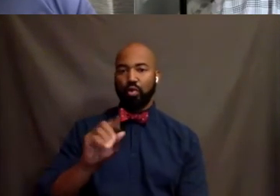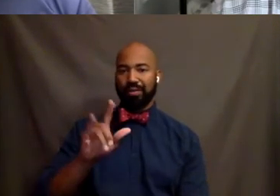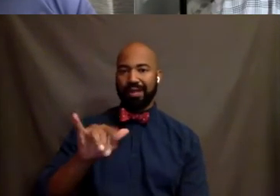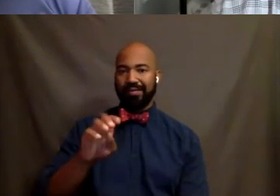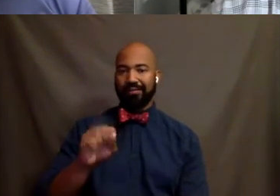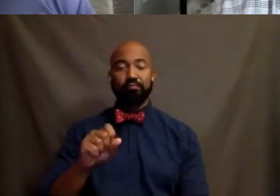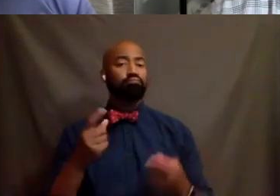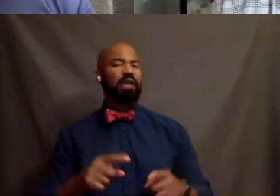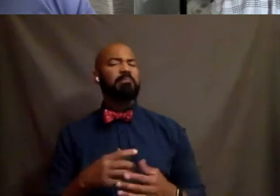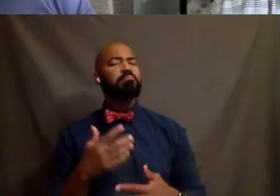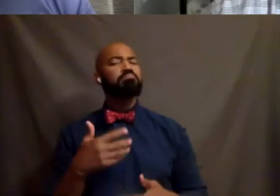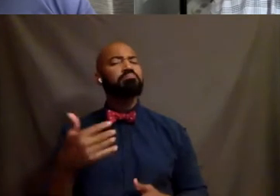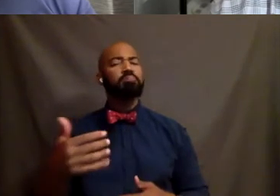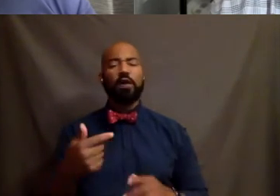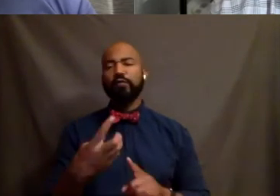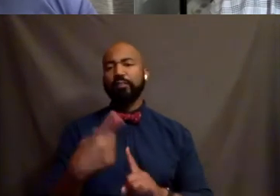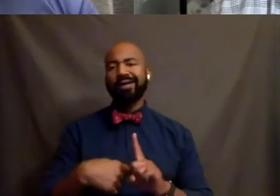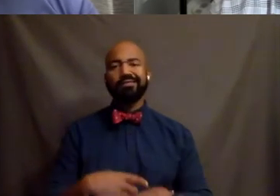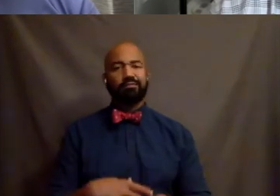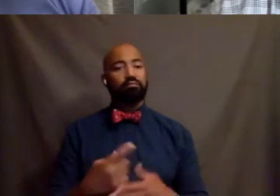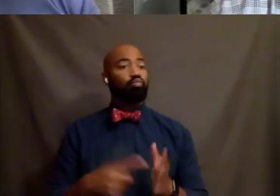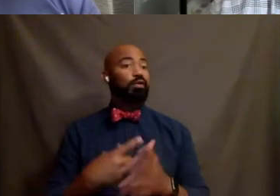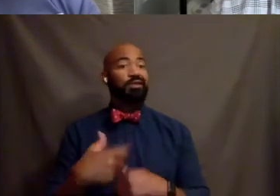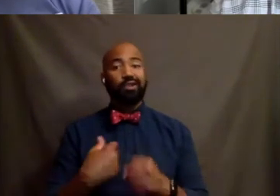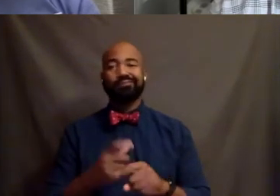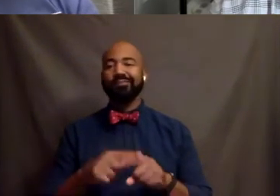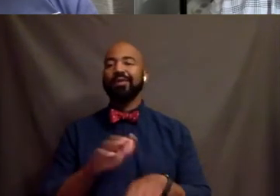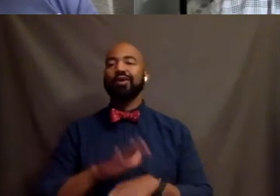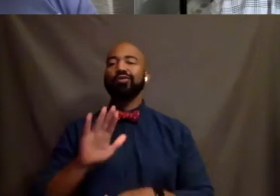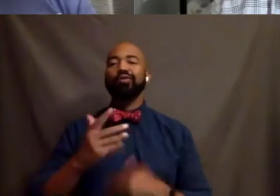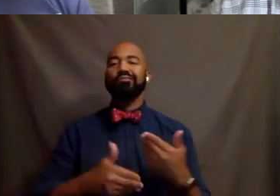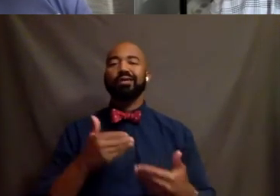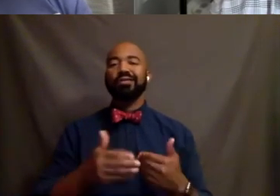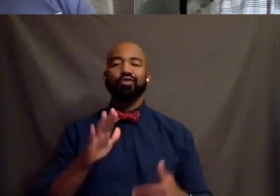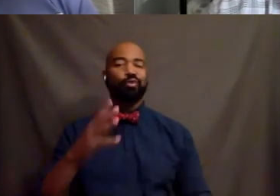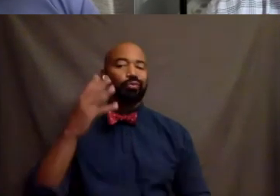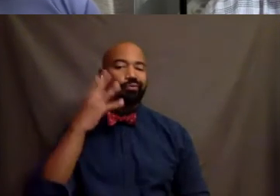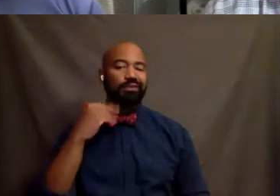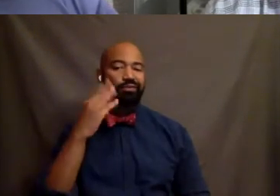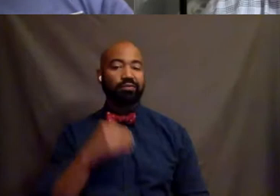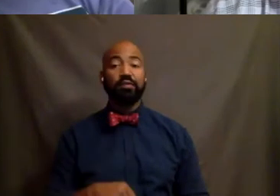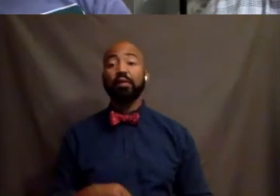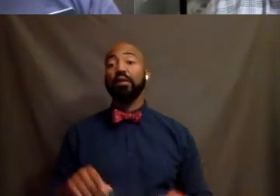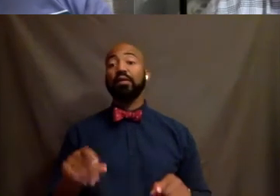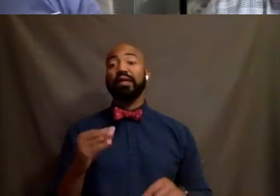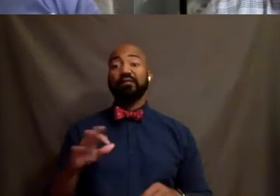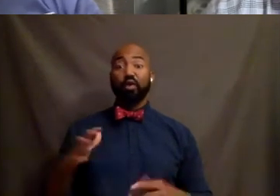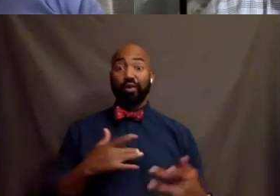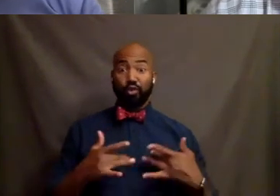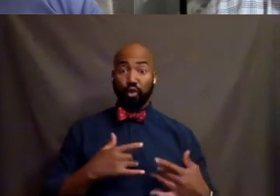depending on where you're at in terms of your journey. But if you're concerned at all about that, I would say that there are resources